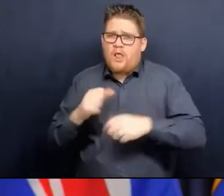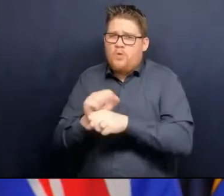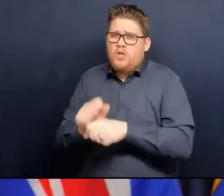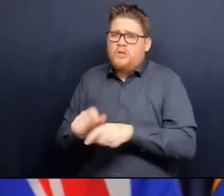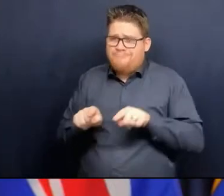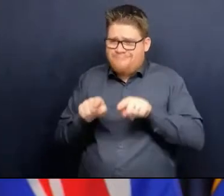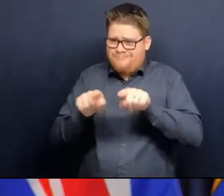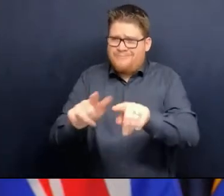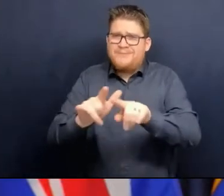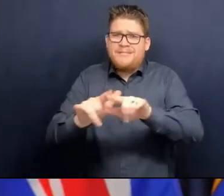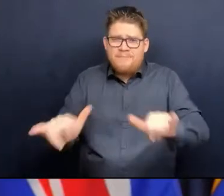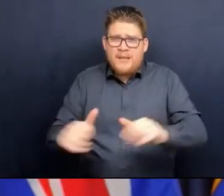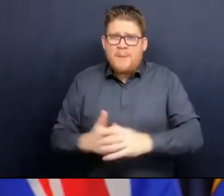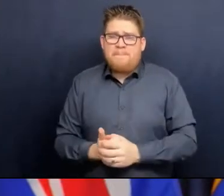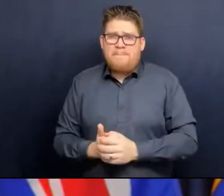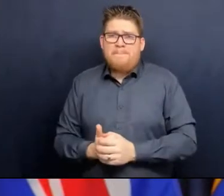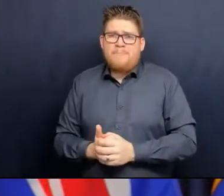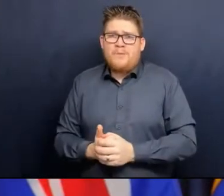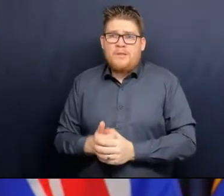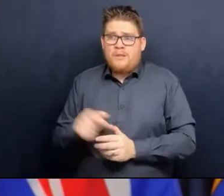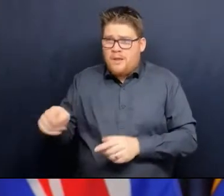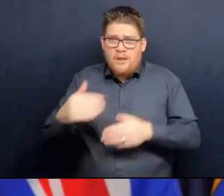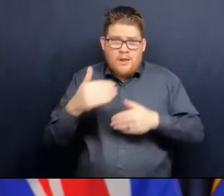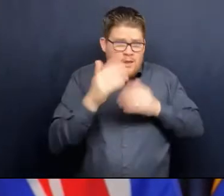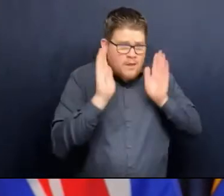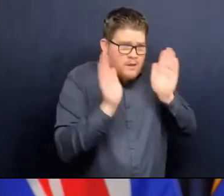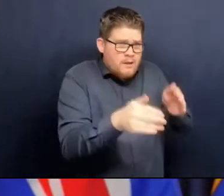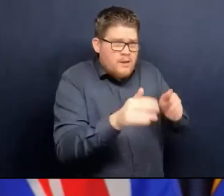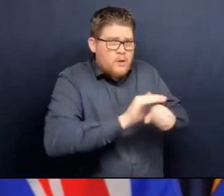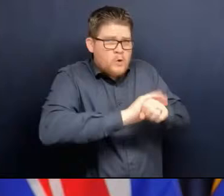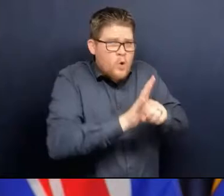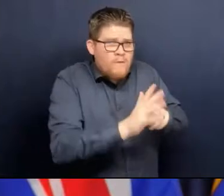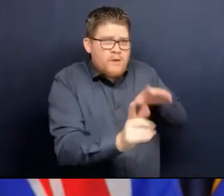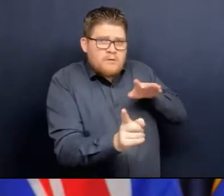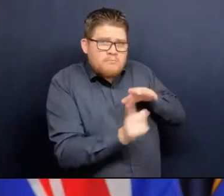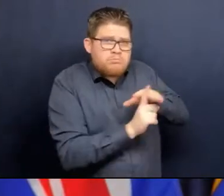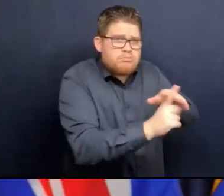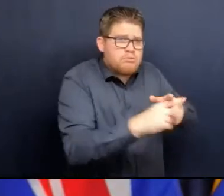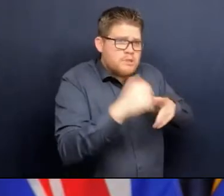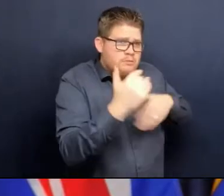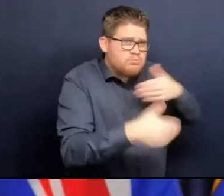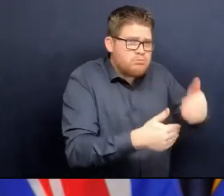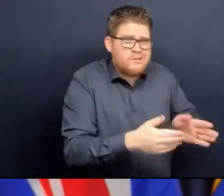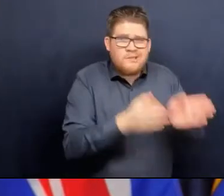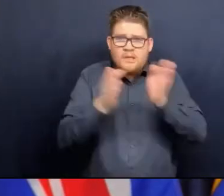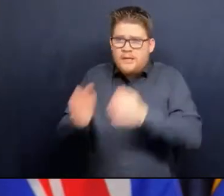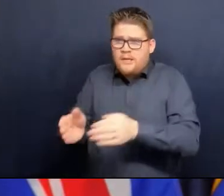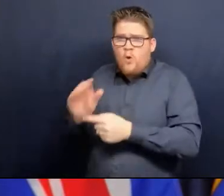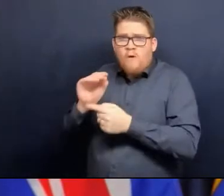to live in the present with respect to the Covid 19 pandemic because there are many other challenges people in need of